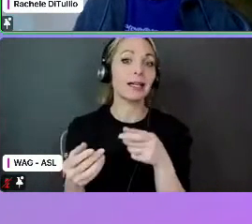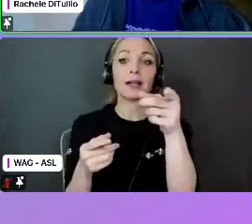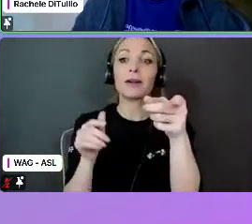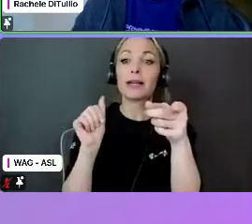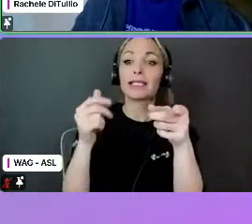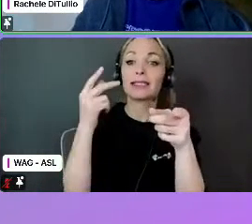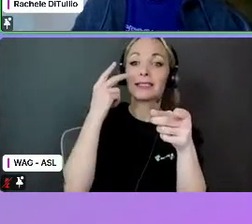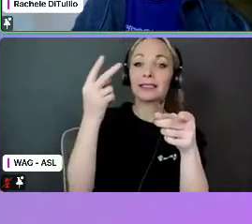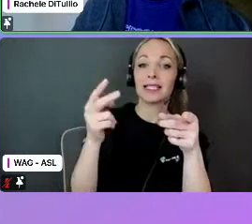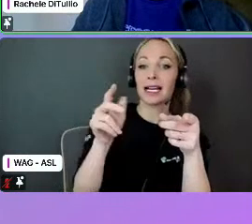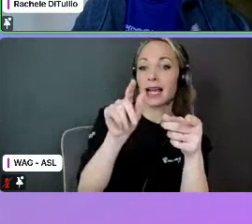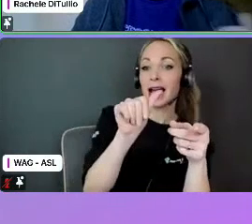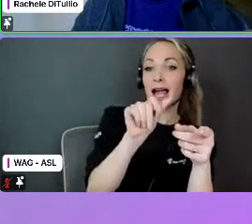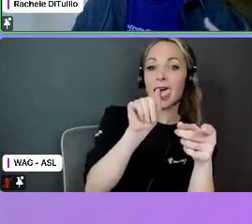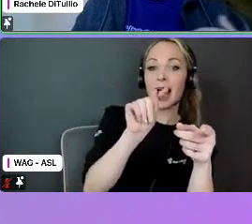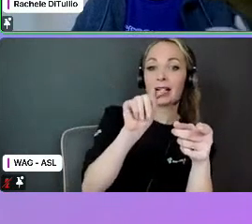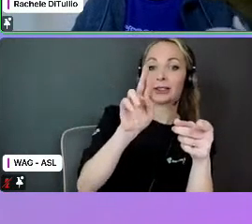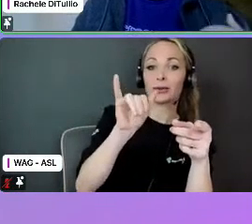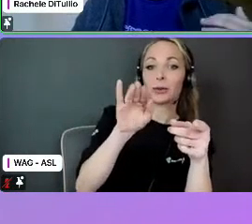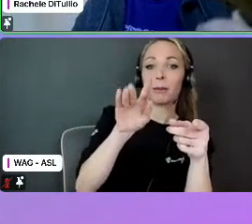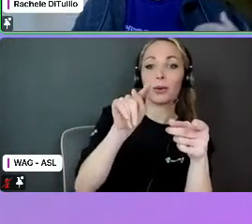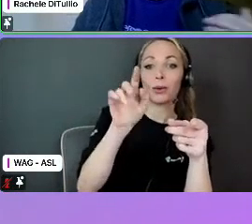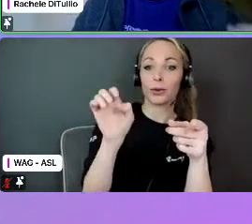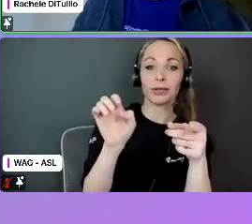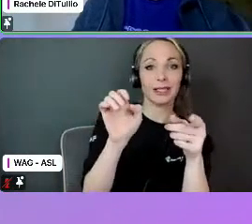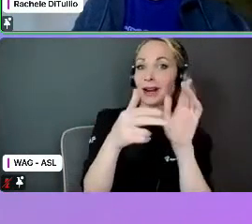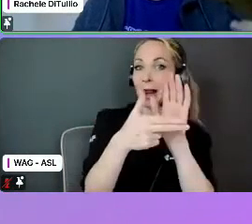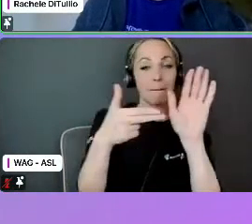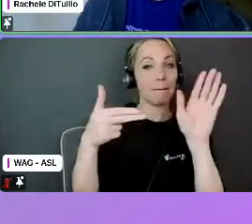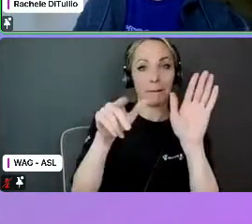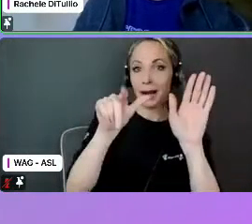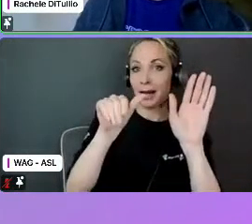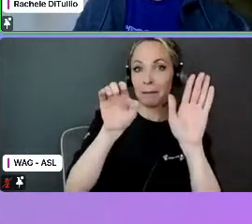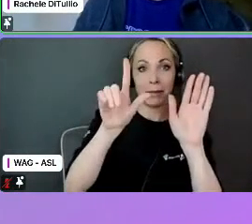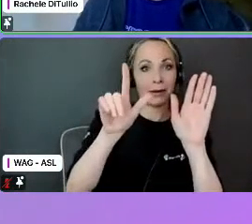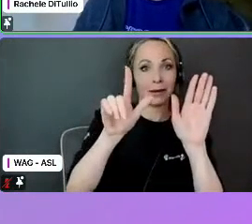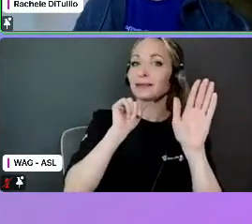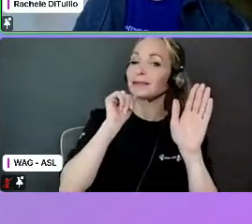you can see here that I've got the four attribute on the label highlighted, and that matches